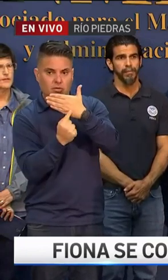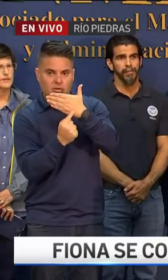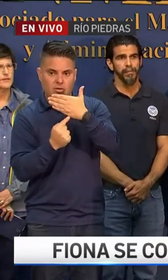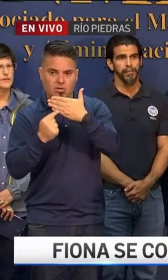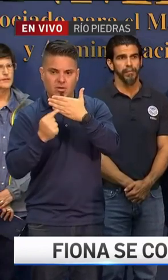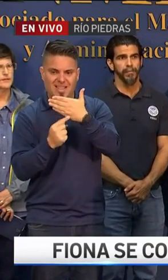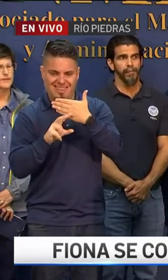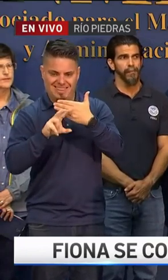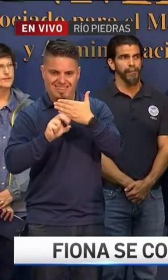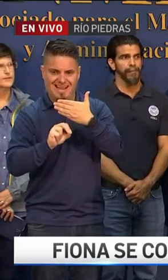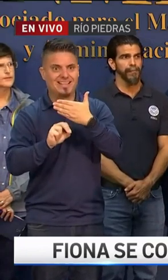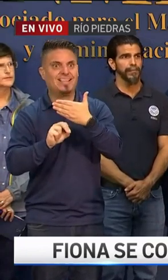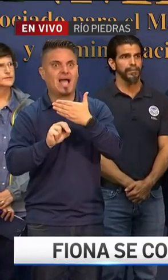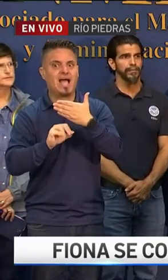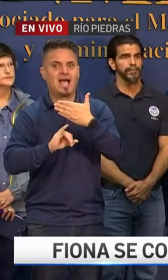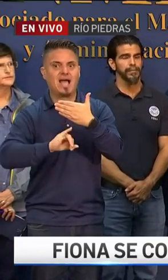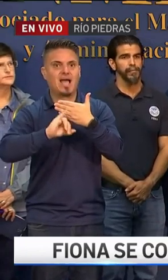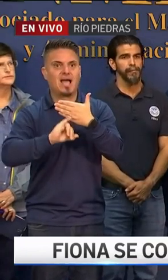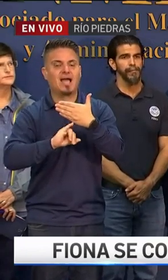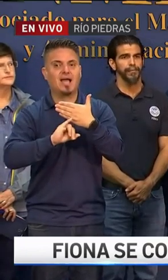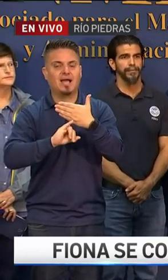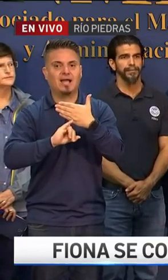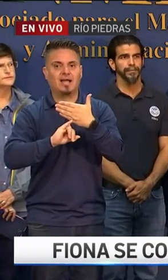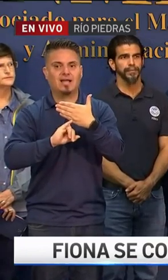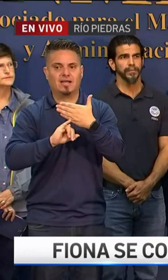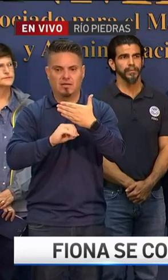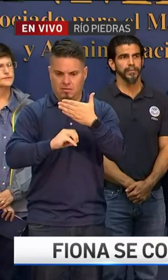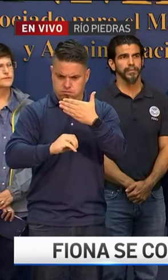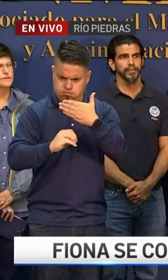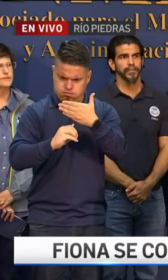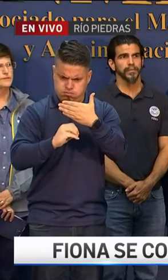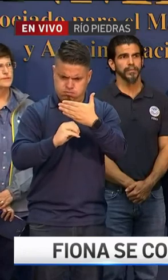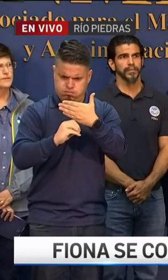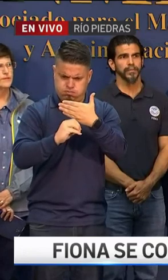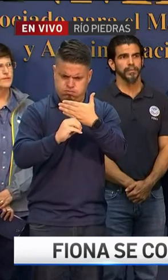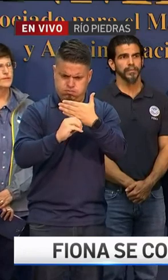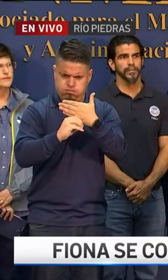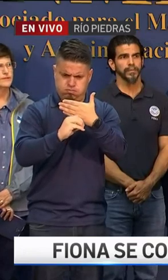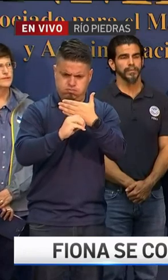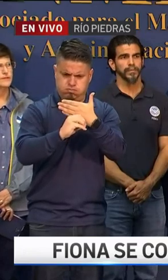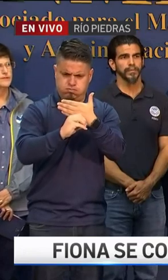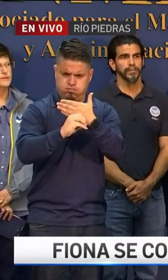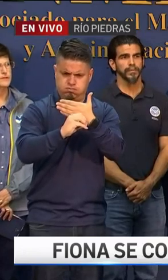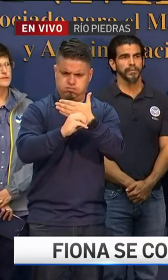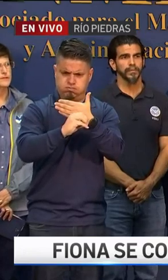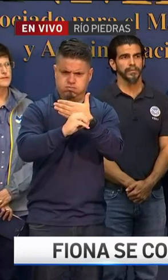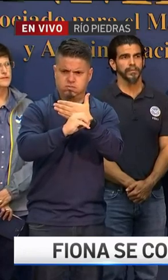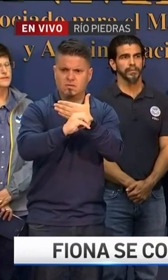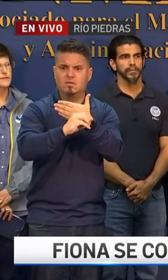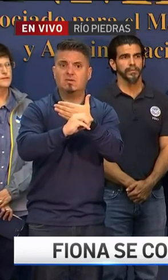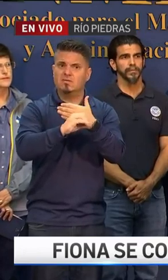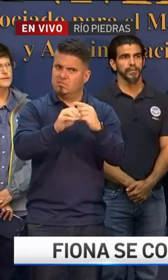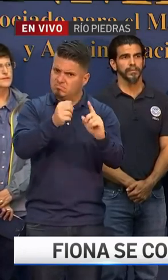AHORA MISMO EL CENTRO DE LA QUE